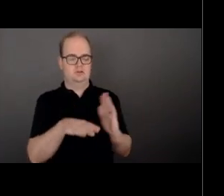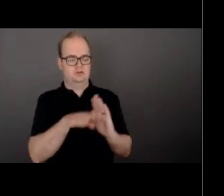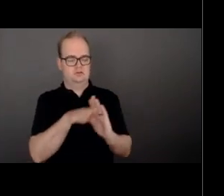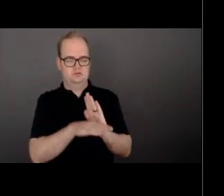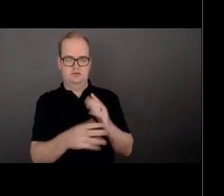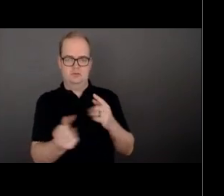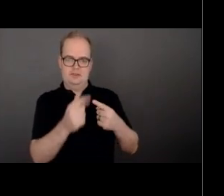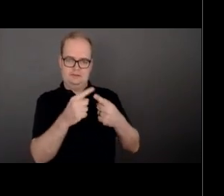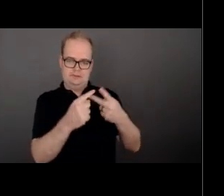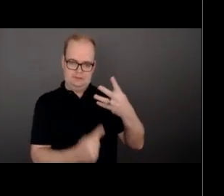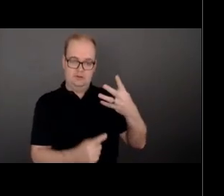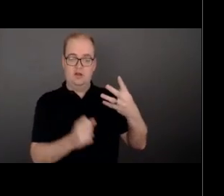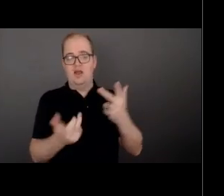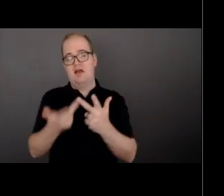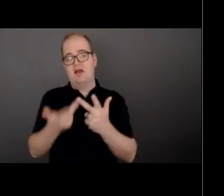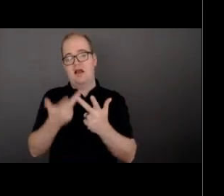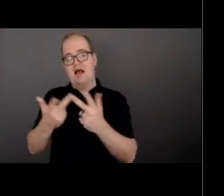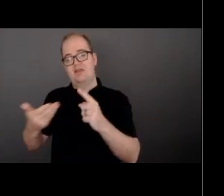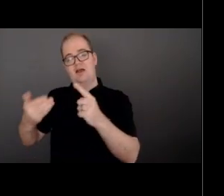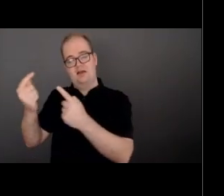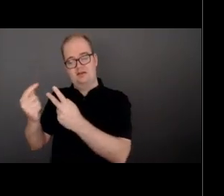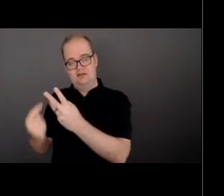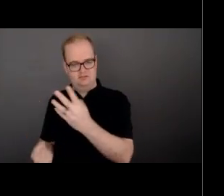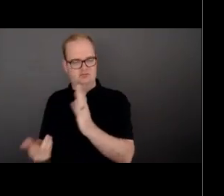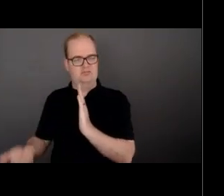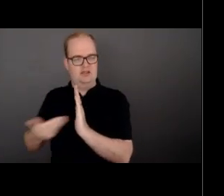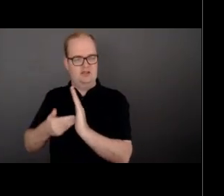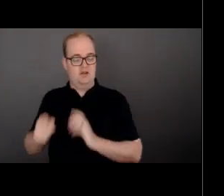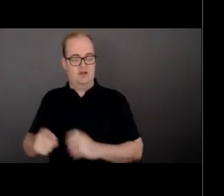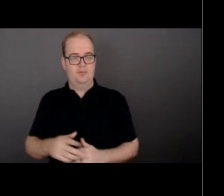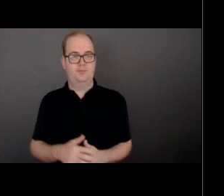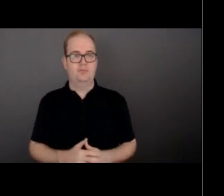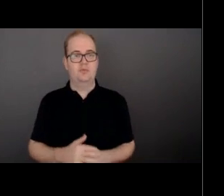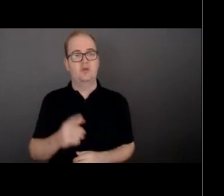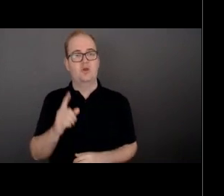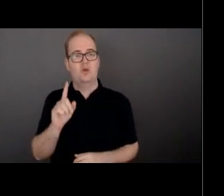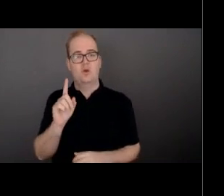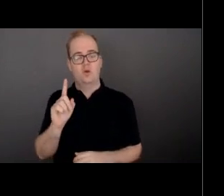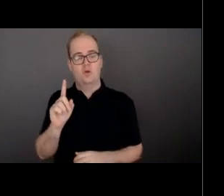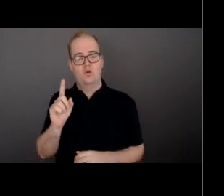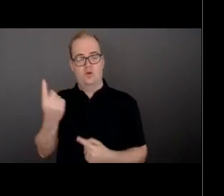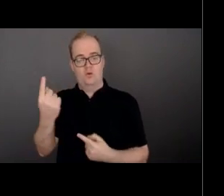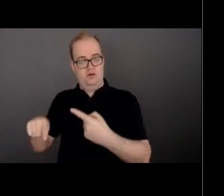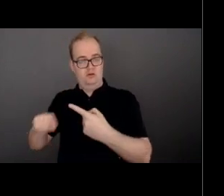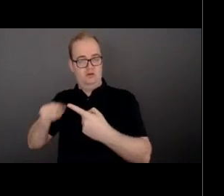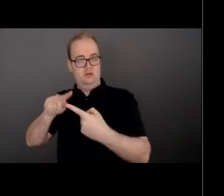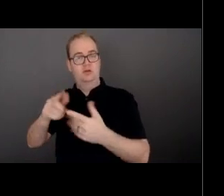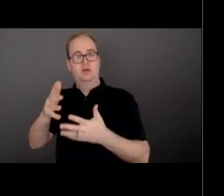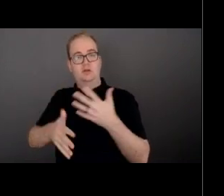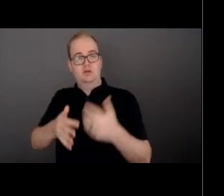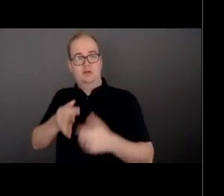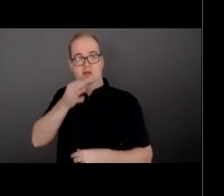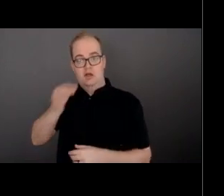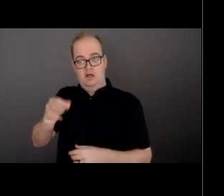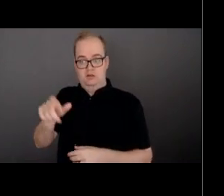So one of those is an... condition they are asking for the respondent to leave the home,